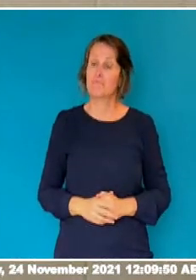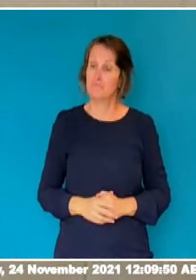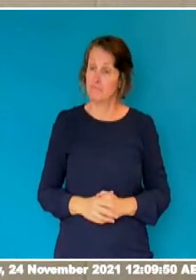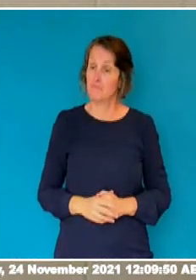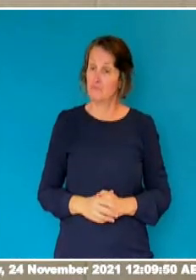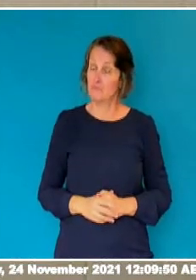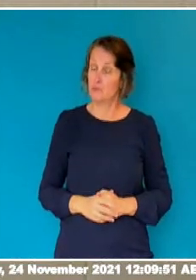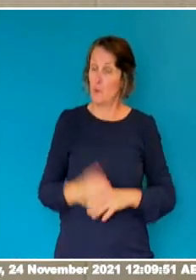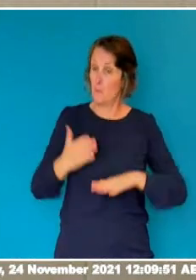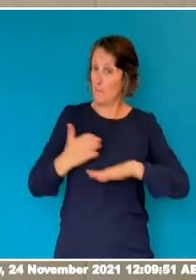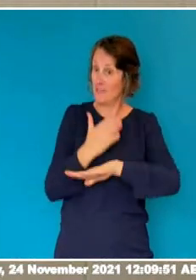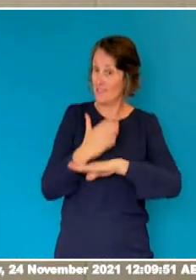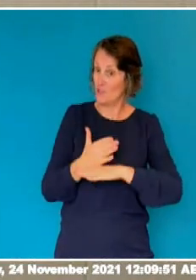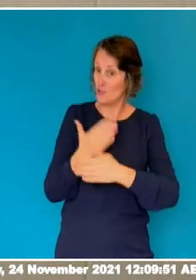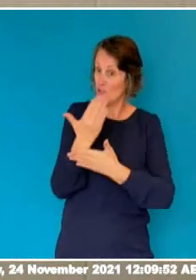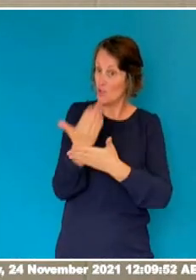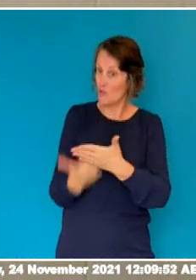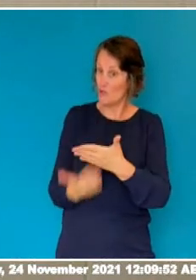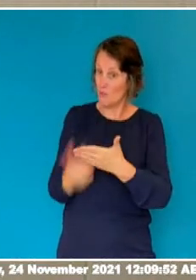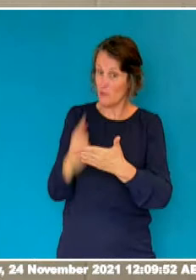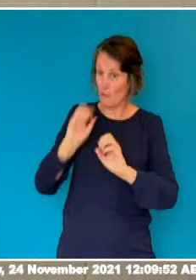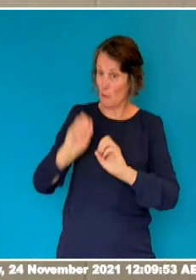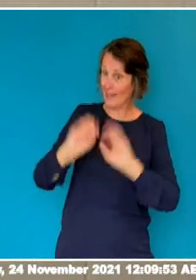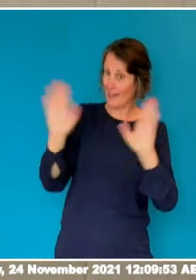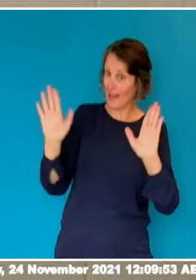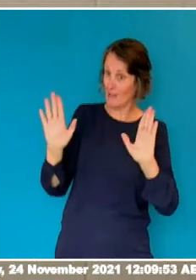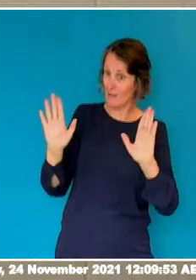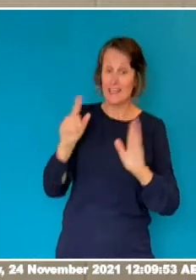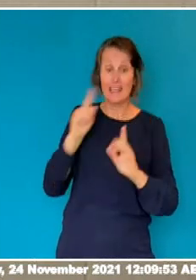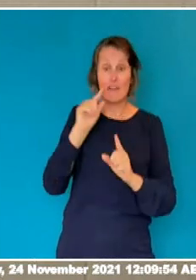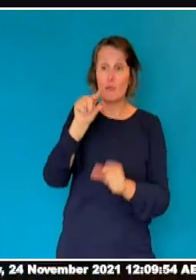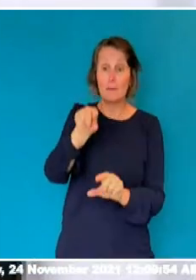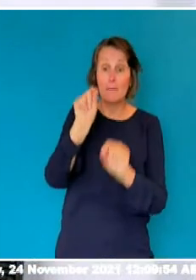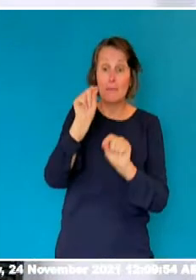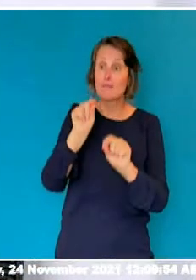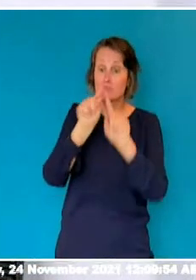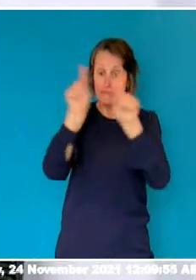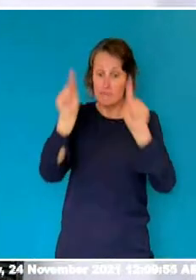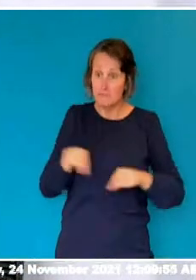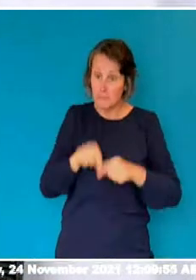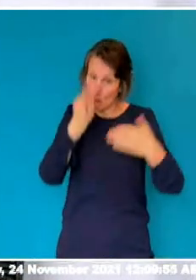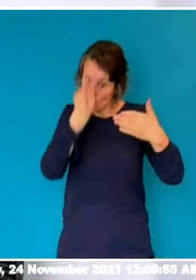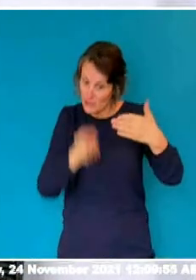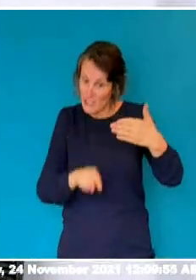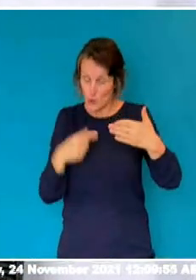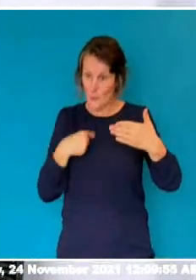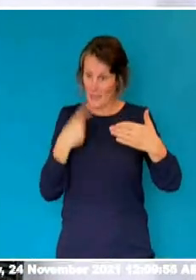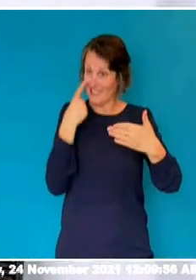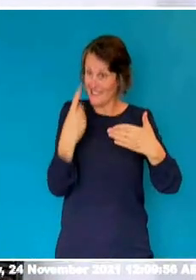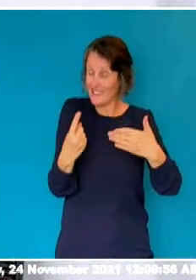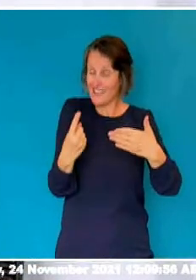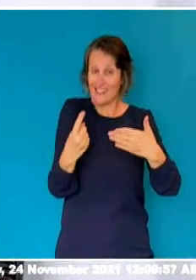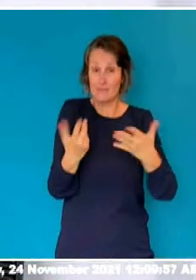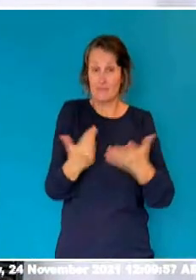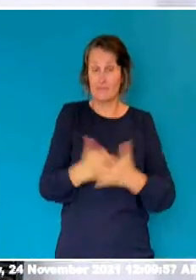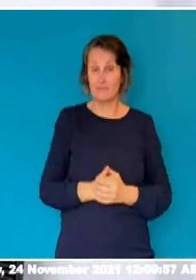If we don't have one to call up, but if we called up one now, we would be able to see that from a position description? I would expect you would, yes.